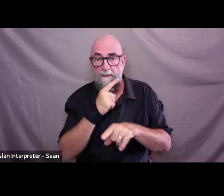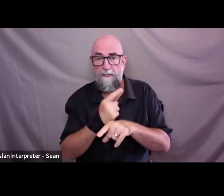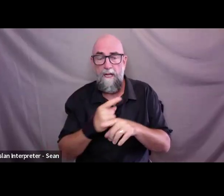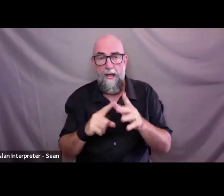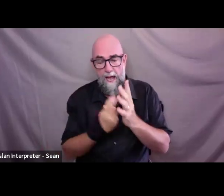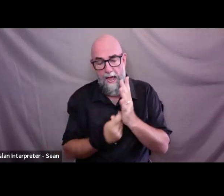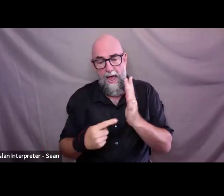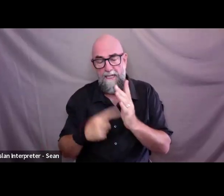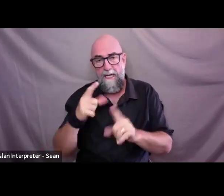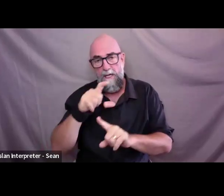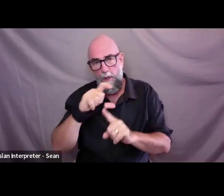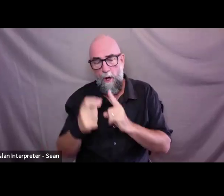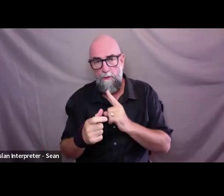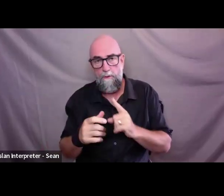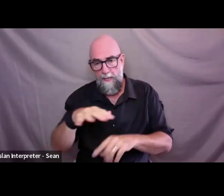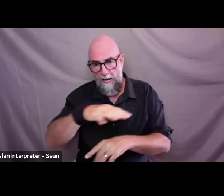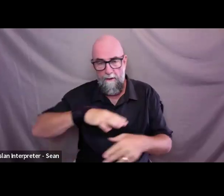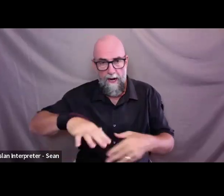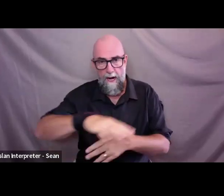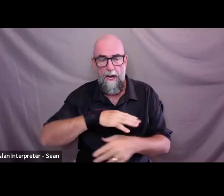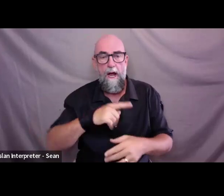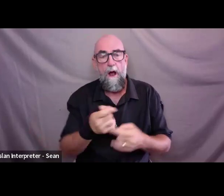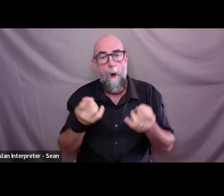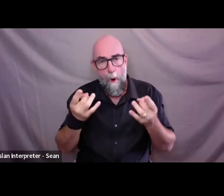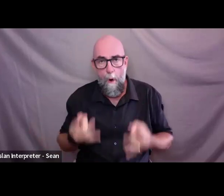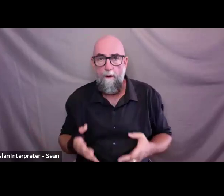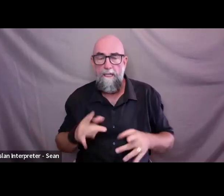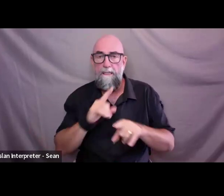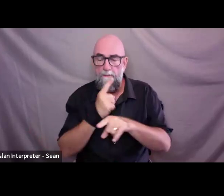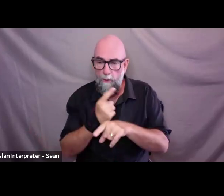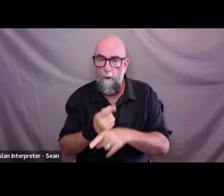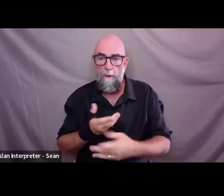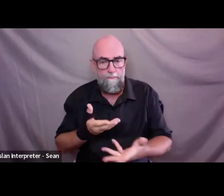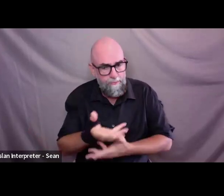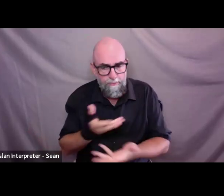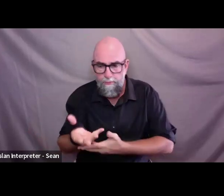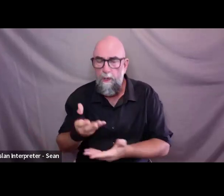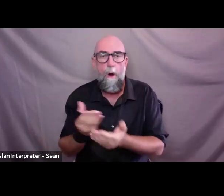drives interdisciplinary collaboration, sparks innovation and entices action.